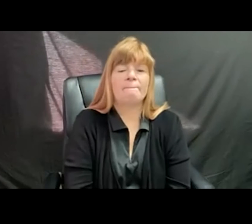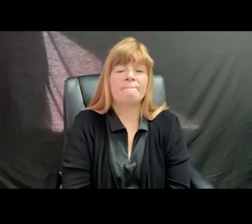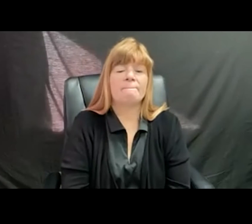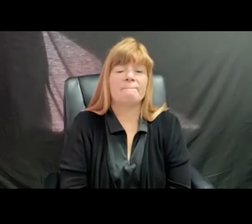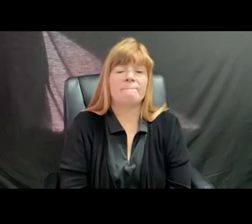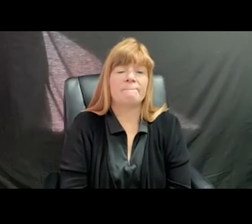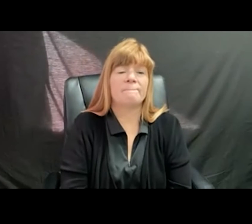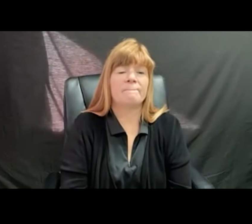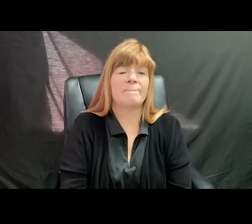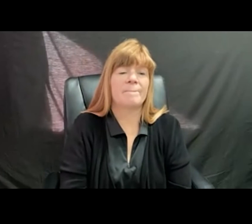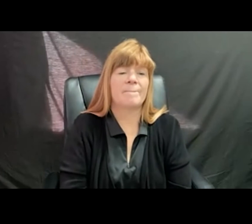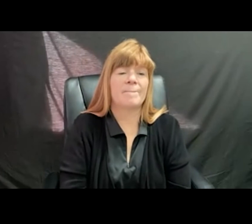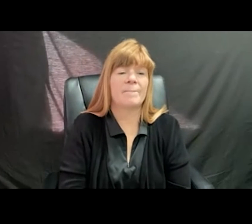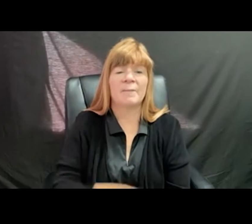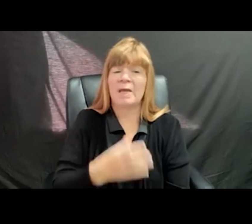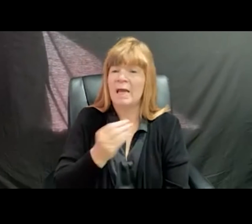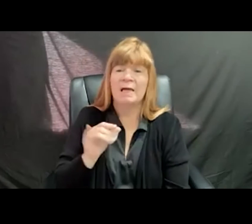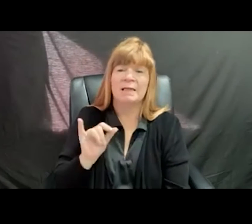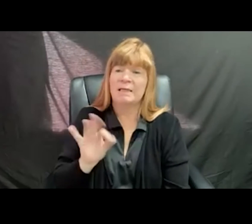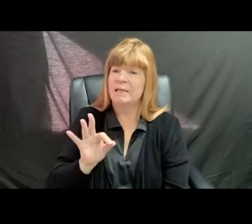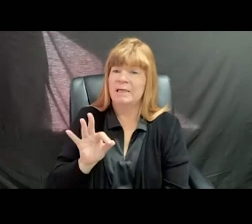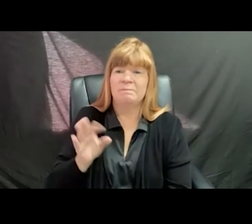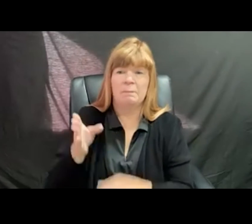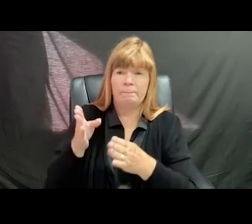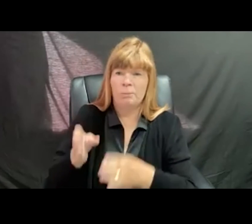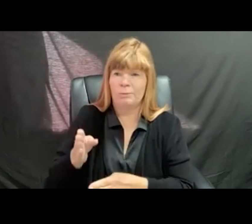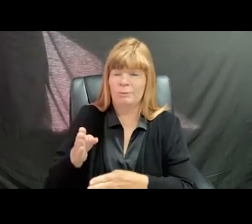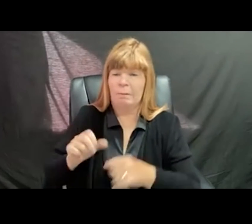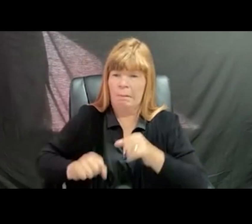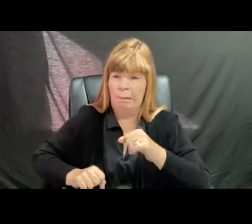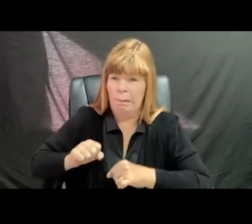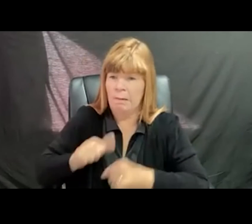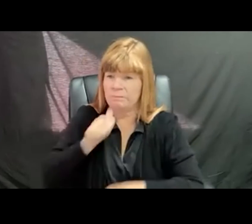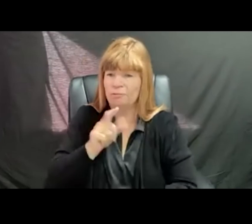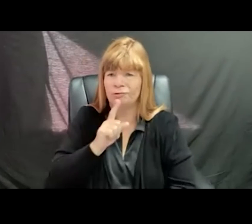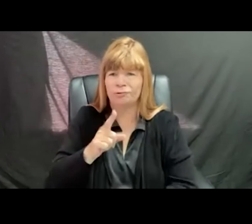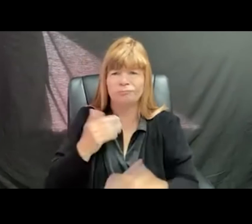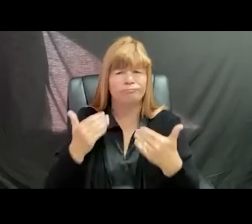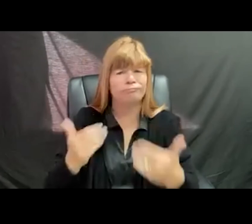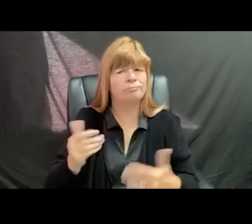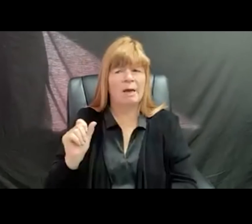And if we're not if somebody's not sure certainly ask and then we can work through